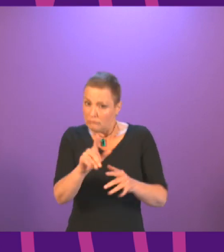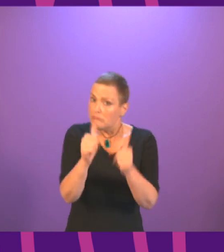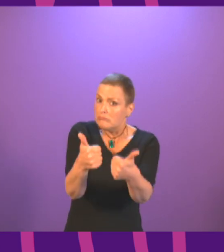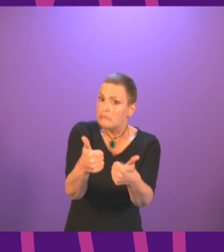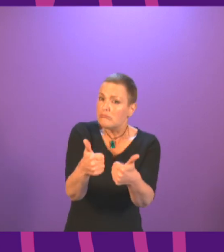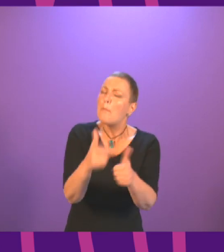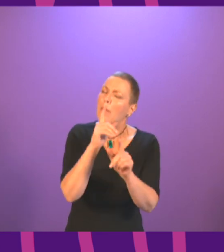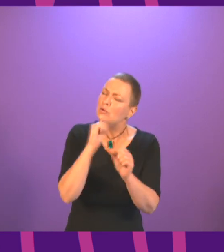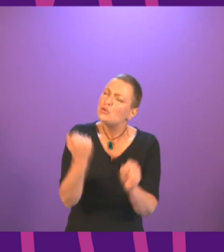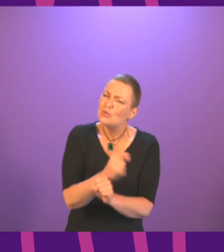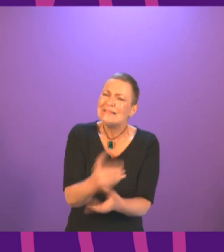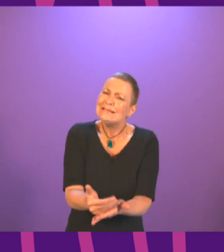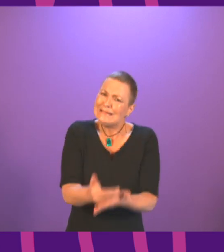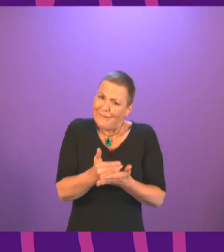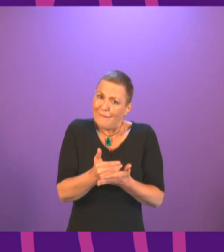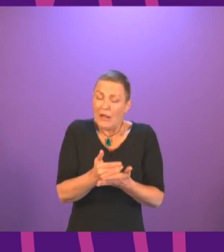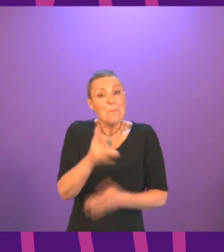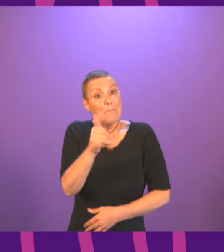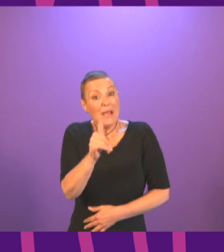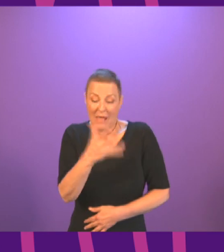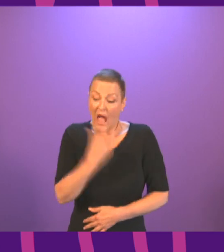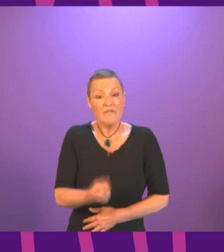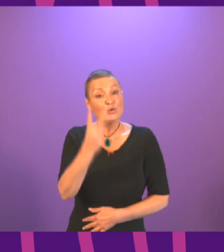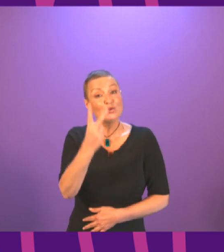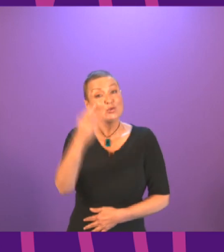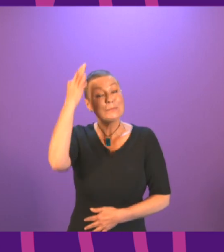take this opportunity to encourage people across the country, if they can, to join the